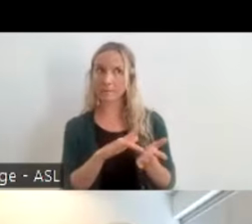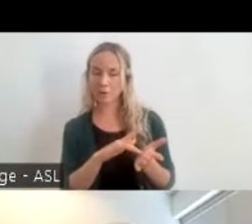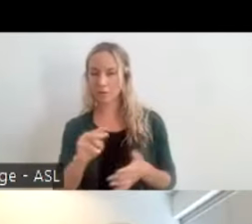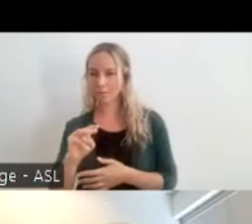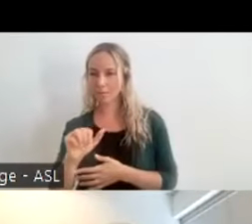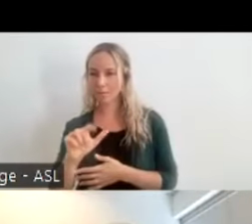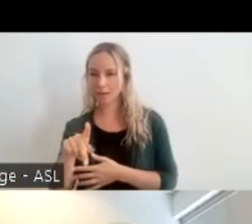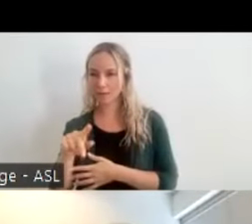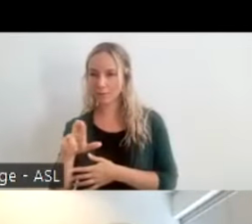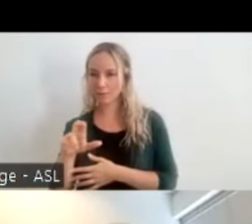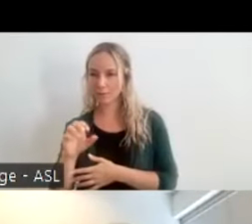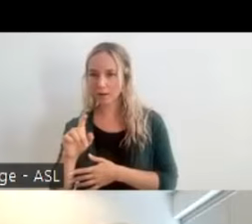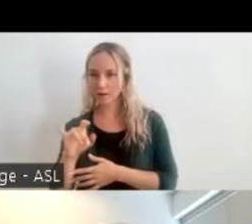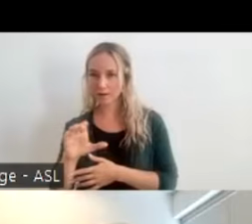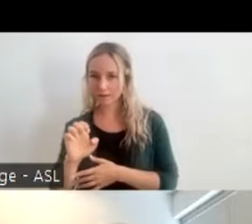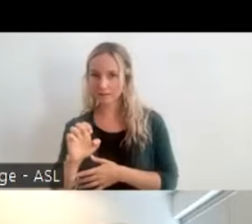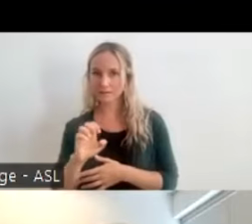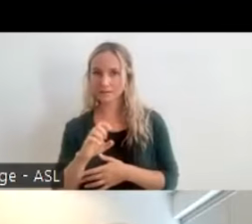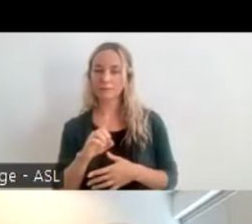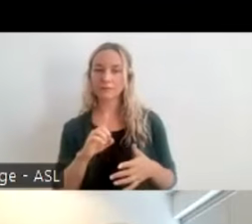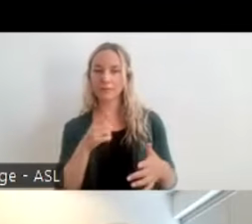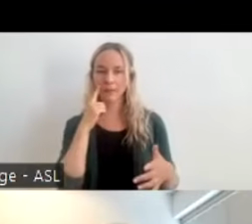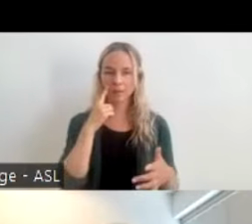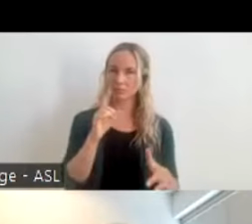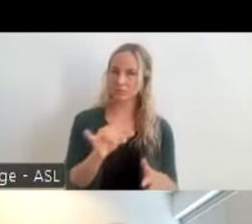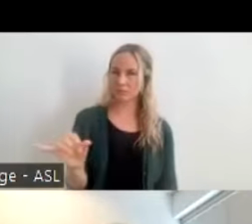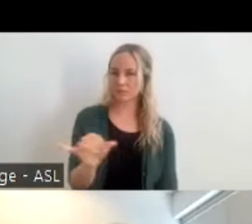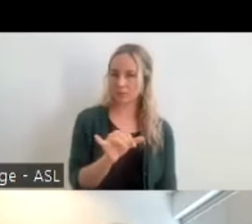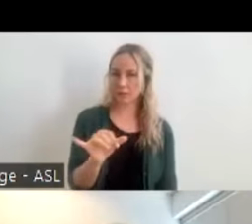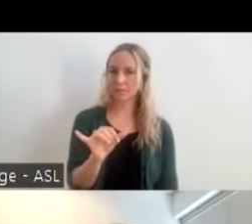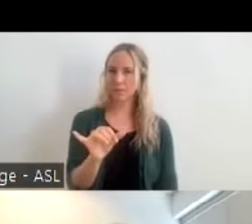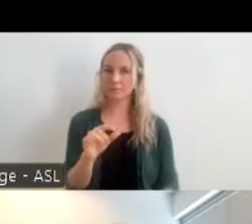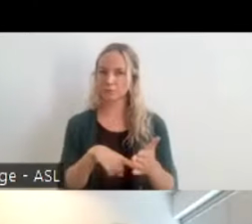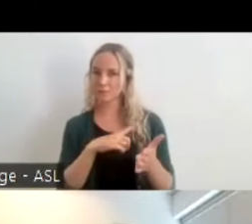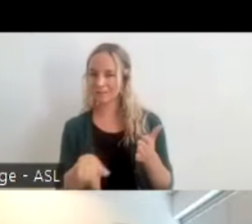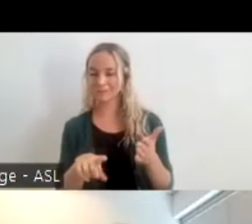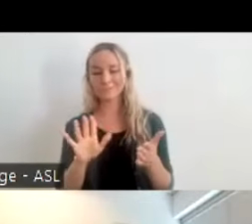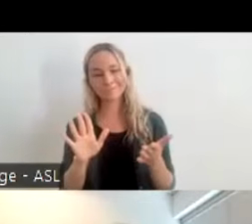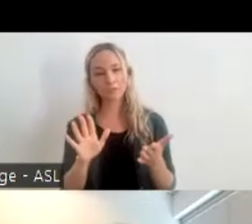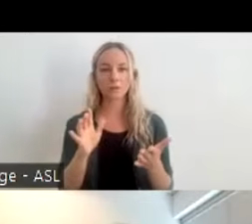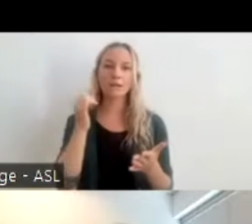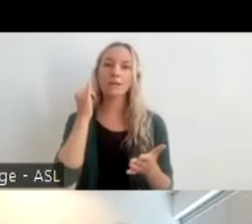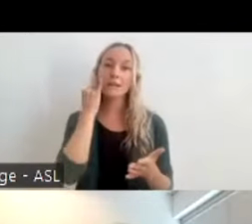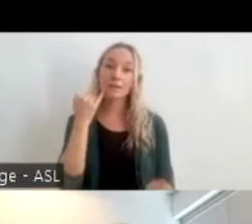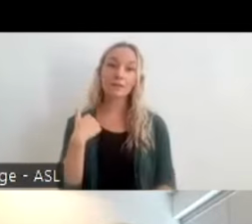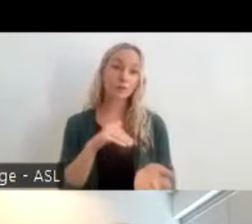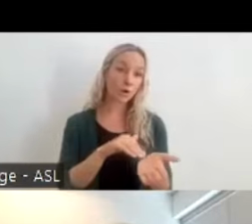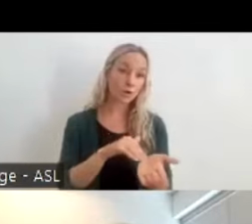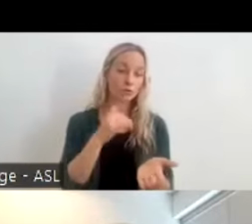a doctor treats you in a way that is malpractice, that would be a separate and distinct cause of action, not